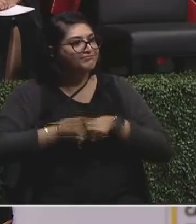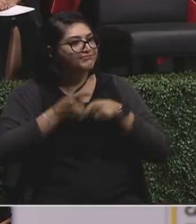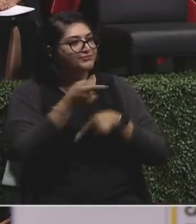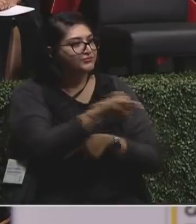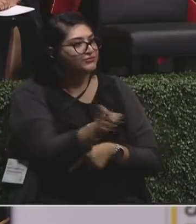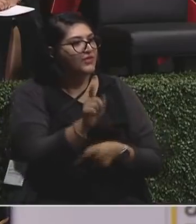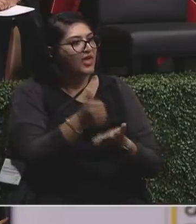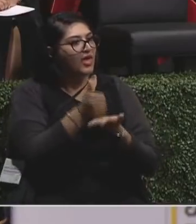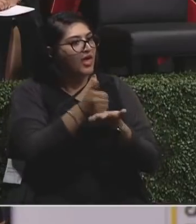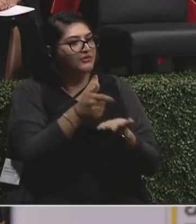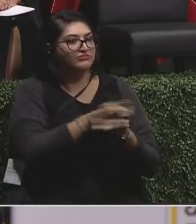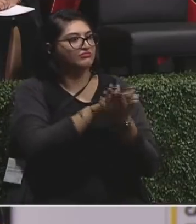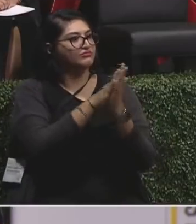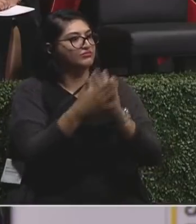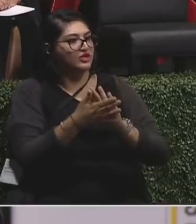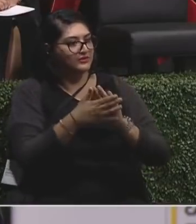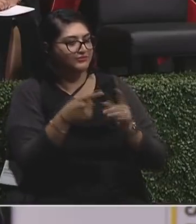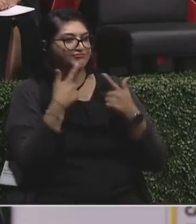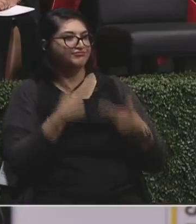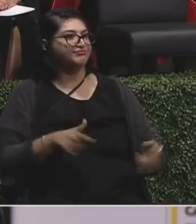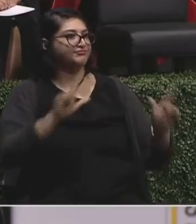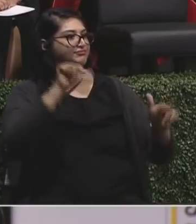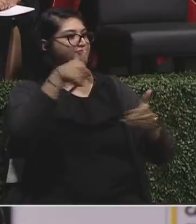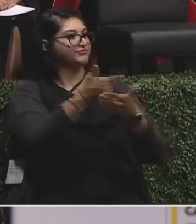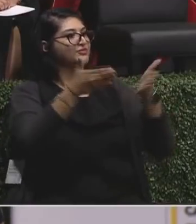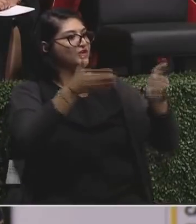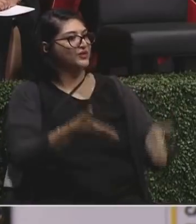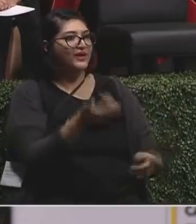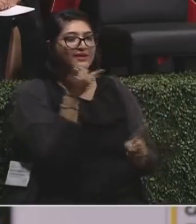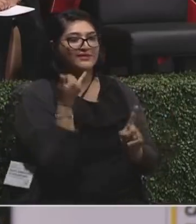I HOPE YOU'LL ALWAYS REMEMBER THE FACULTY WHO TAUGHT AND MENTORED YOU AND HELPED YOU BECOME THE ACCOMPLISHED